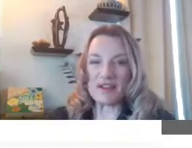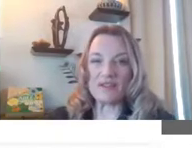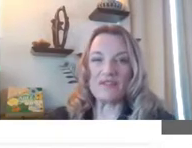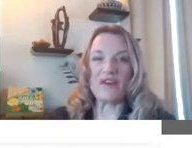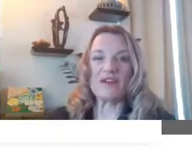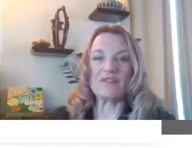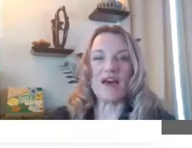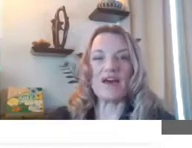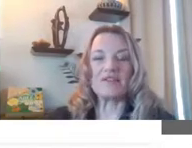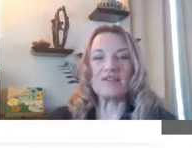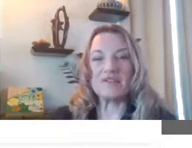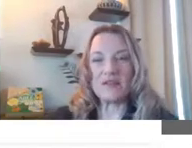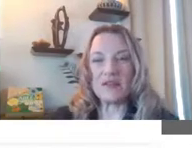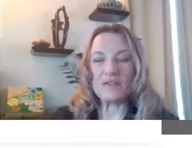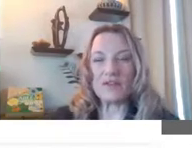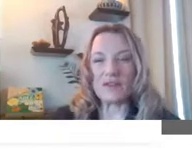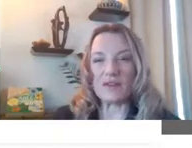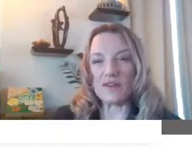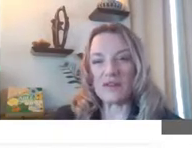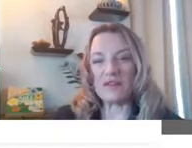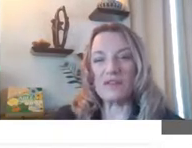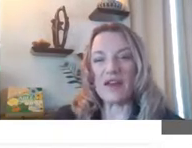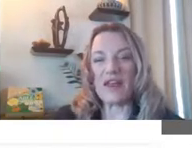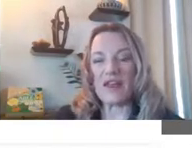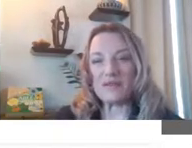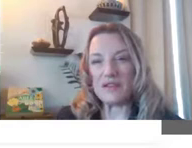Can be found at www.ablenrc.org